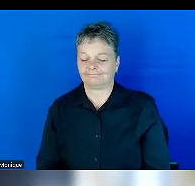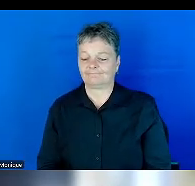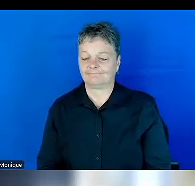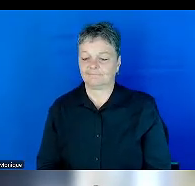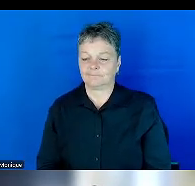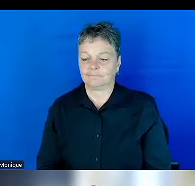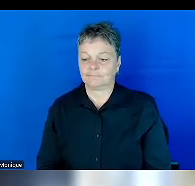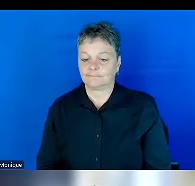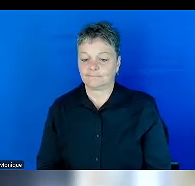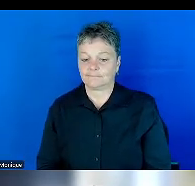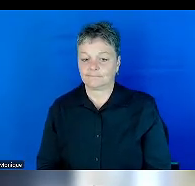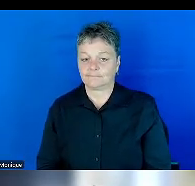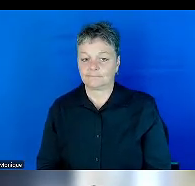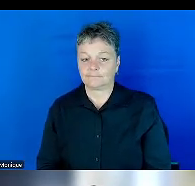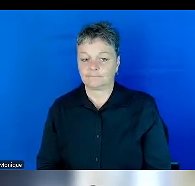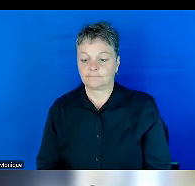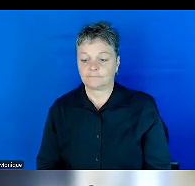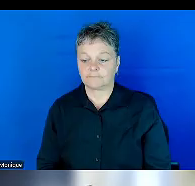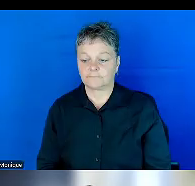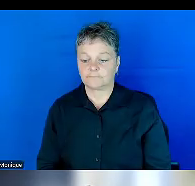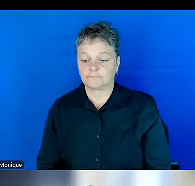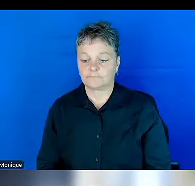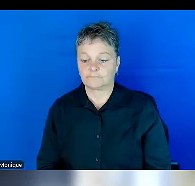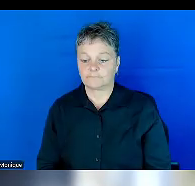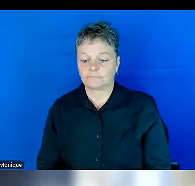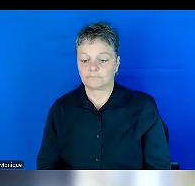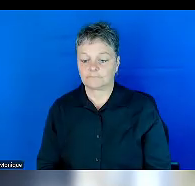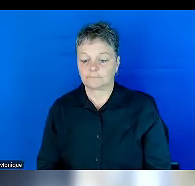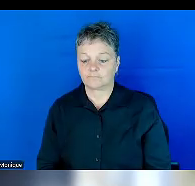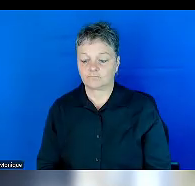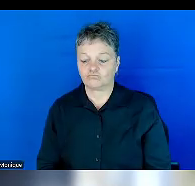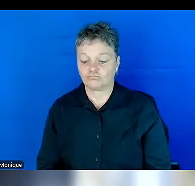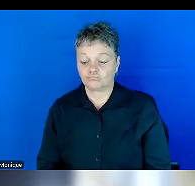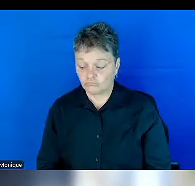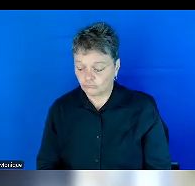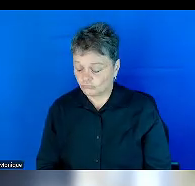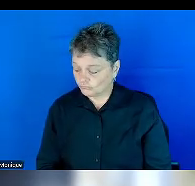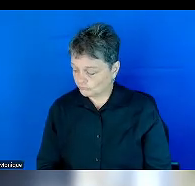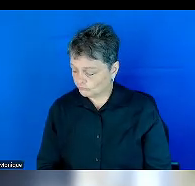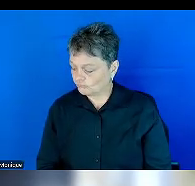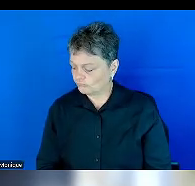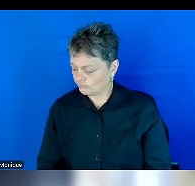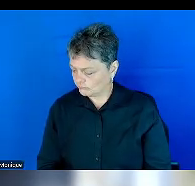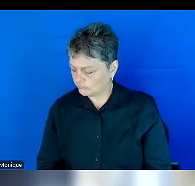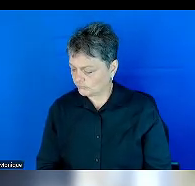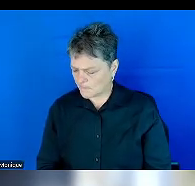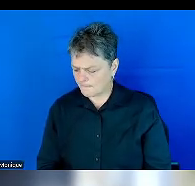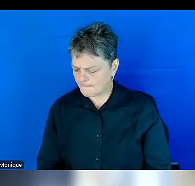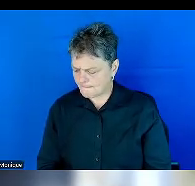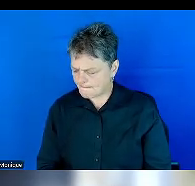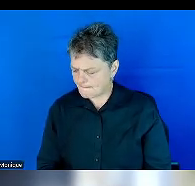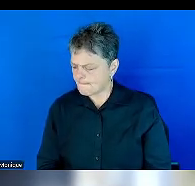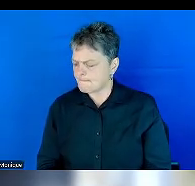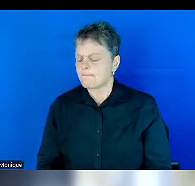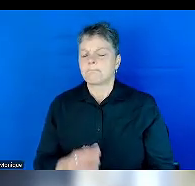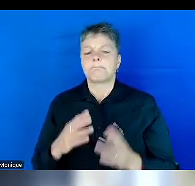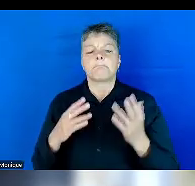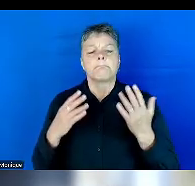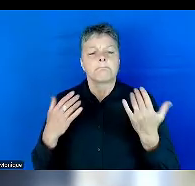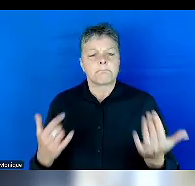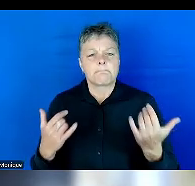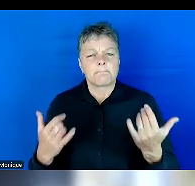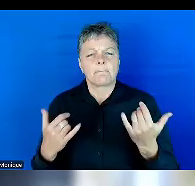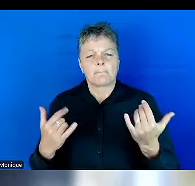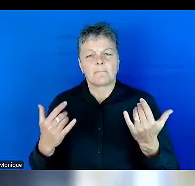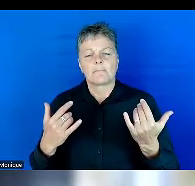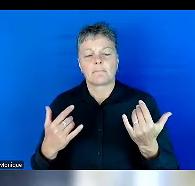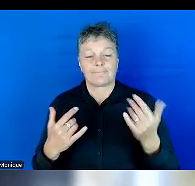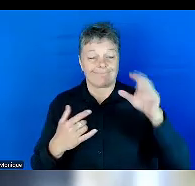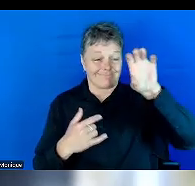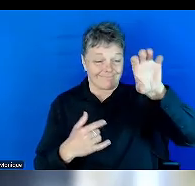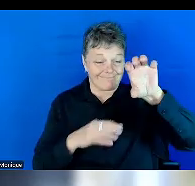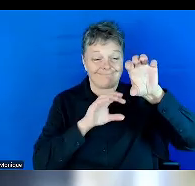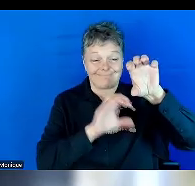Um, so just going to briefly talk about as well the other aspects of of ARCH's work. Um,